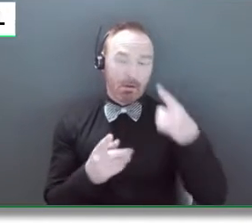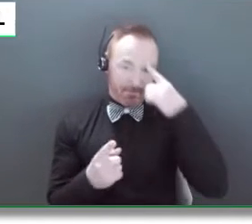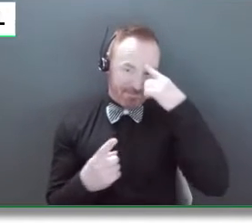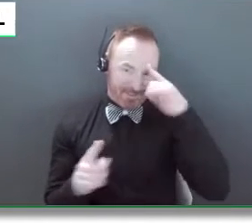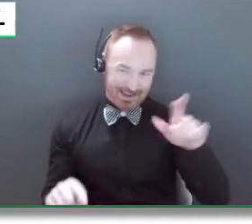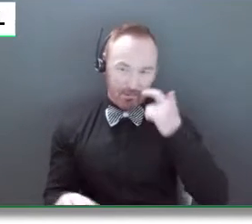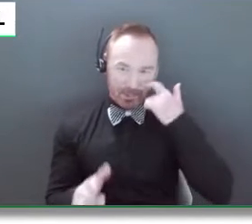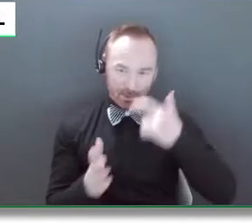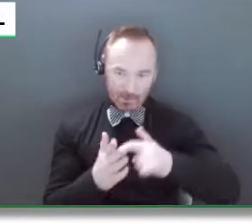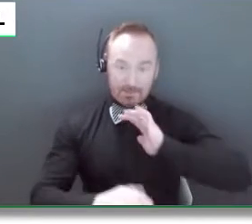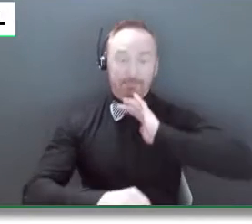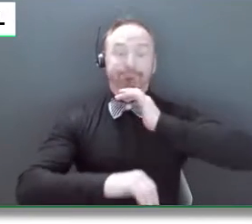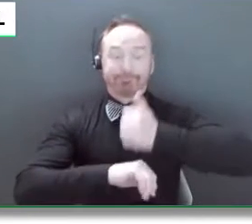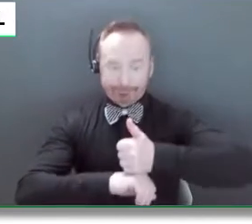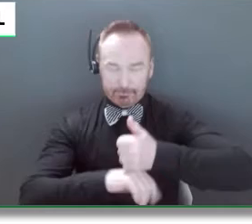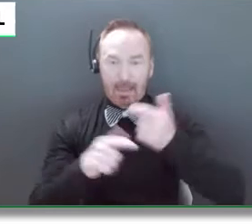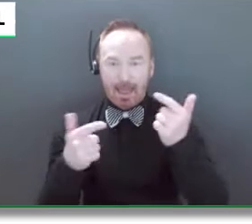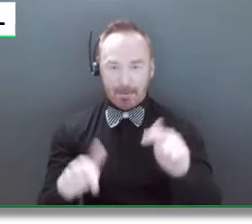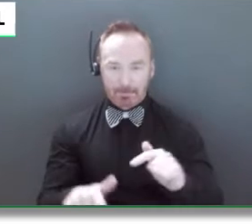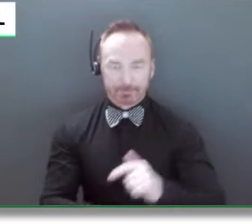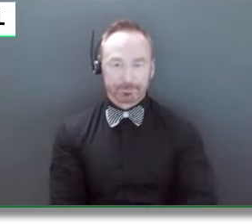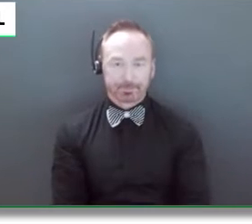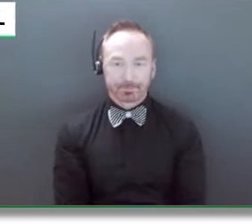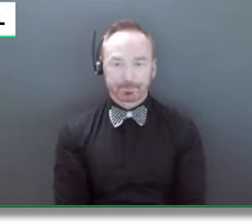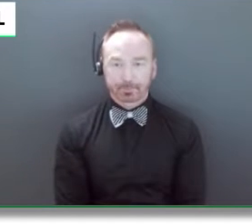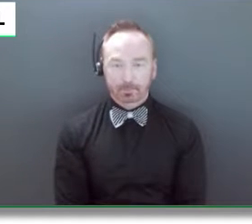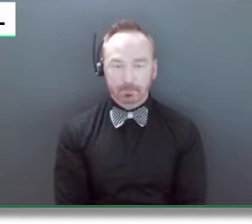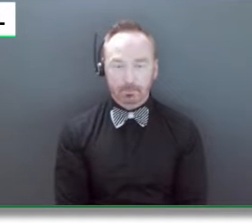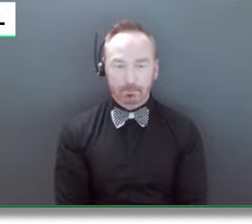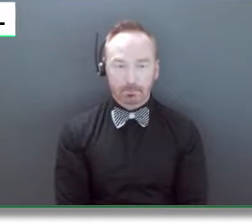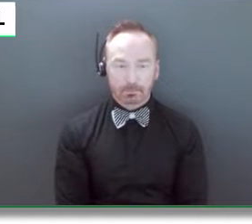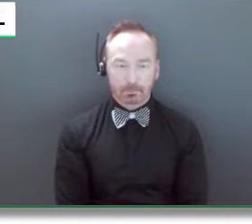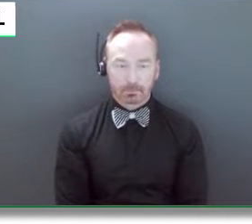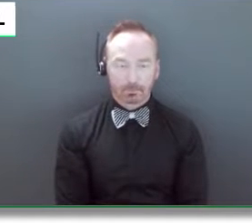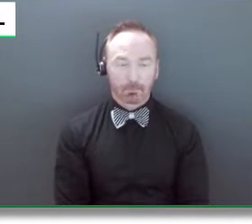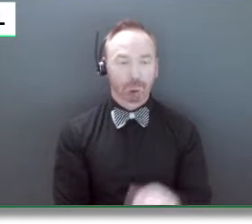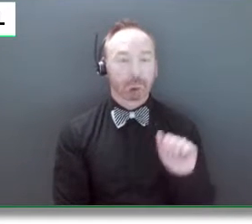happen on that. Amazing yeah I really love this idea in